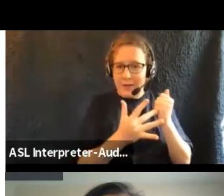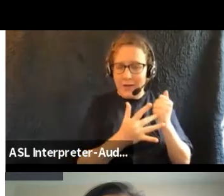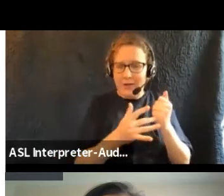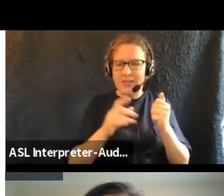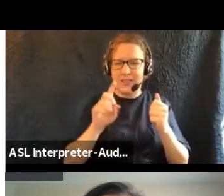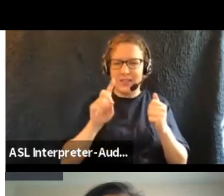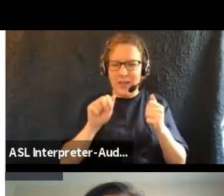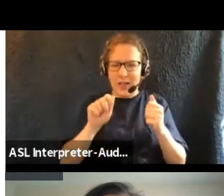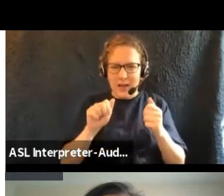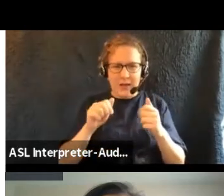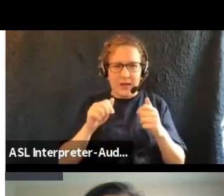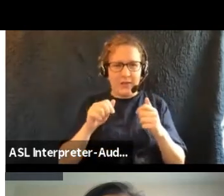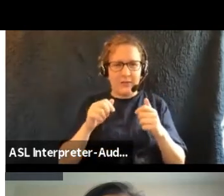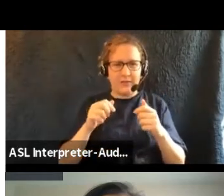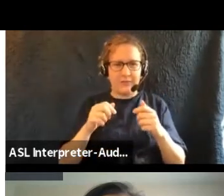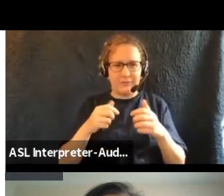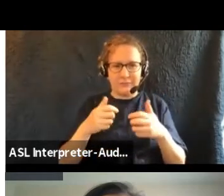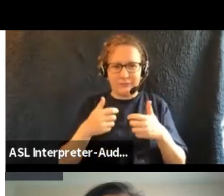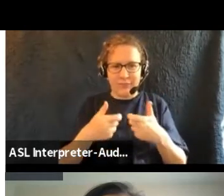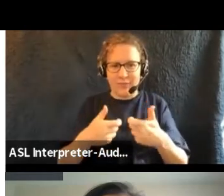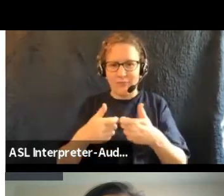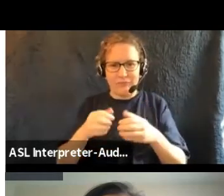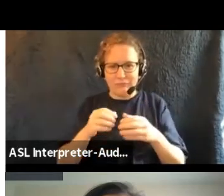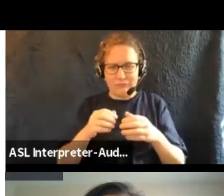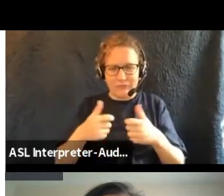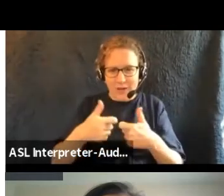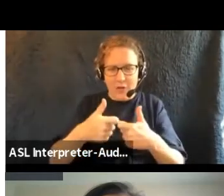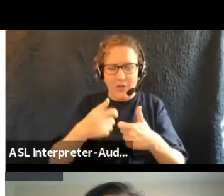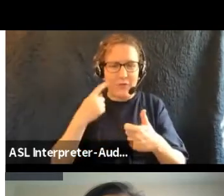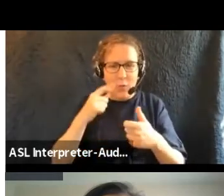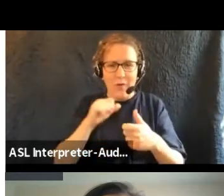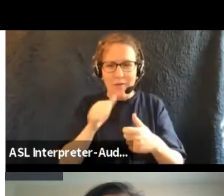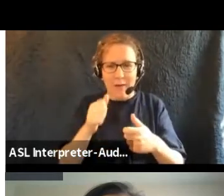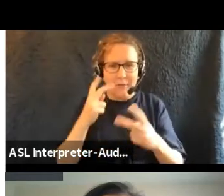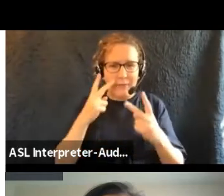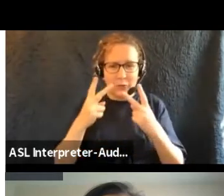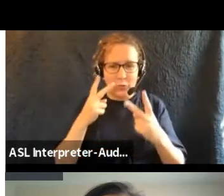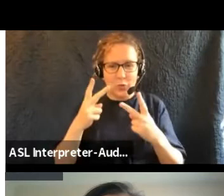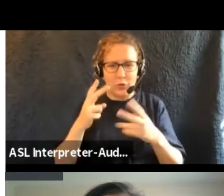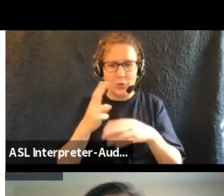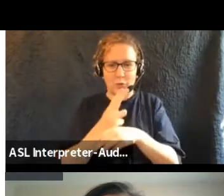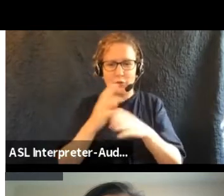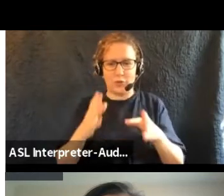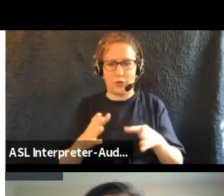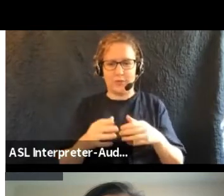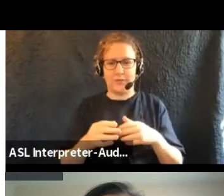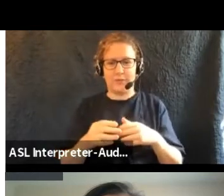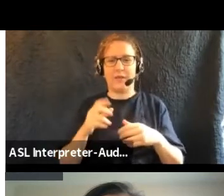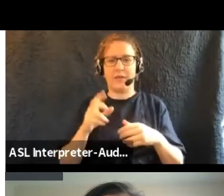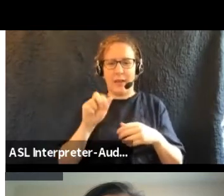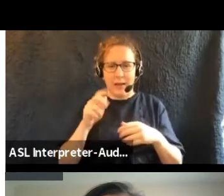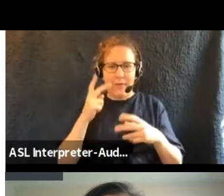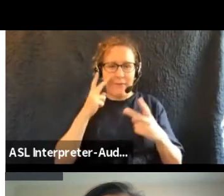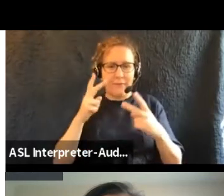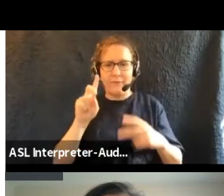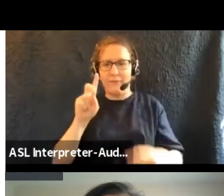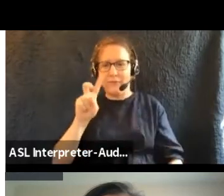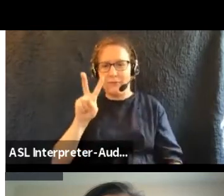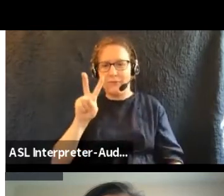users, so I had no prior experience with this before entering into this internship, but